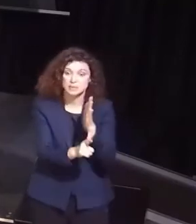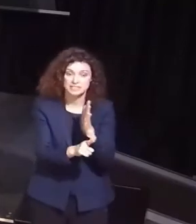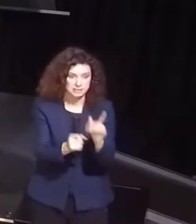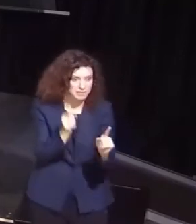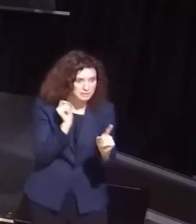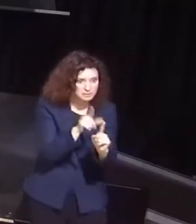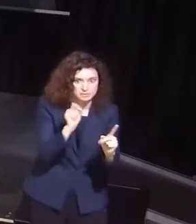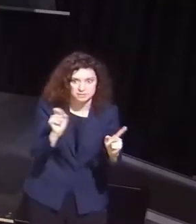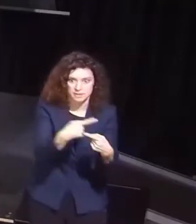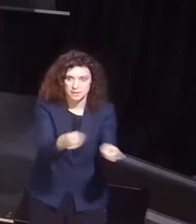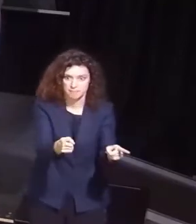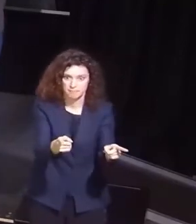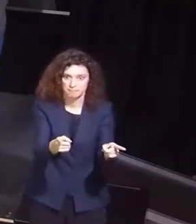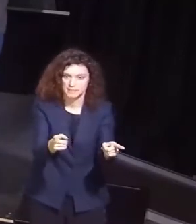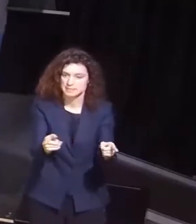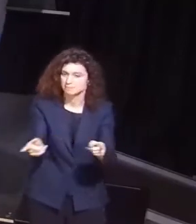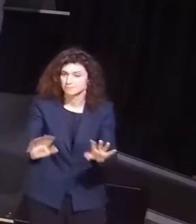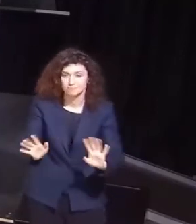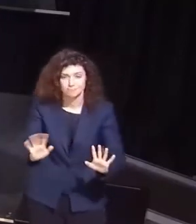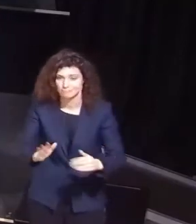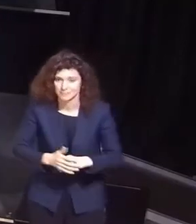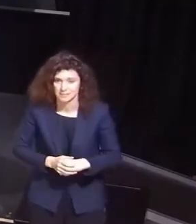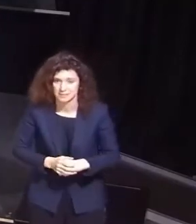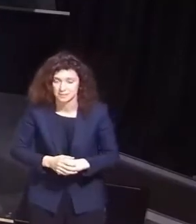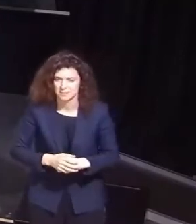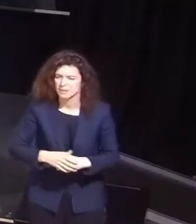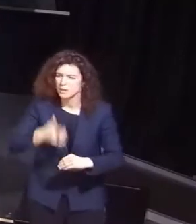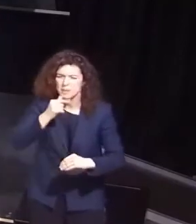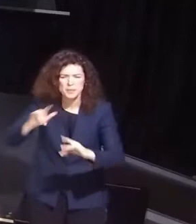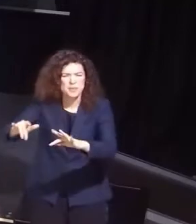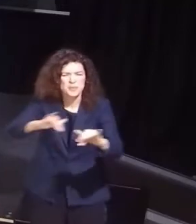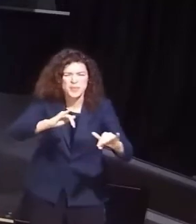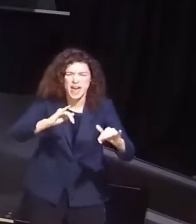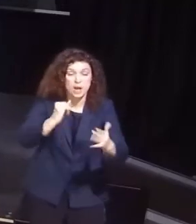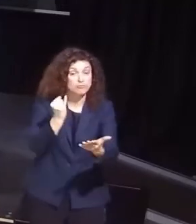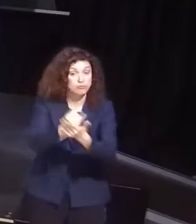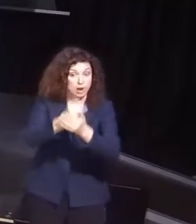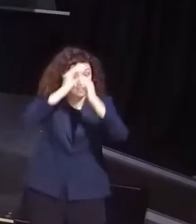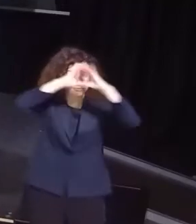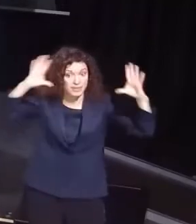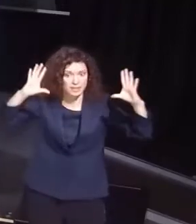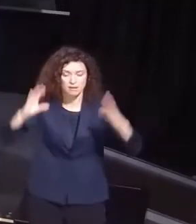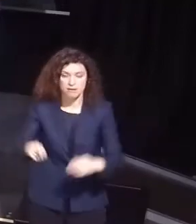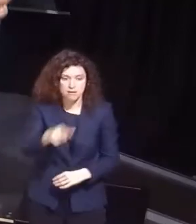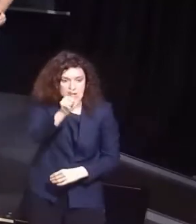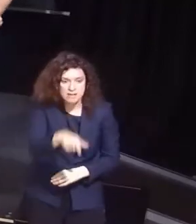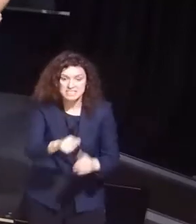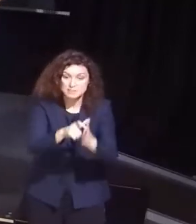There's this kind of assumption that, "Hey, you have a disability, you must really be passionate about inclusive design and accessibility